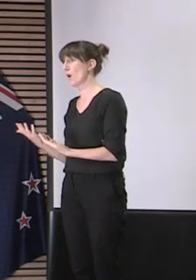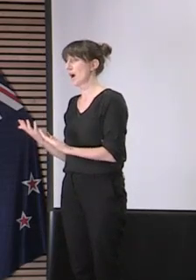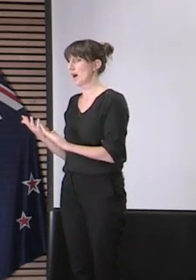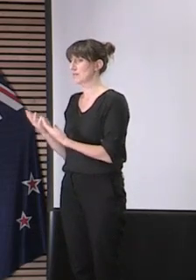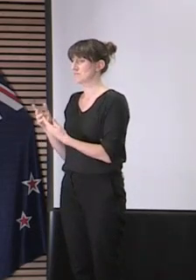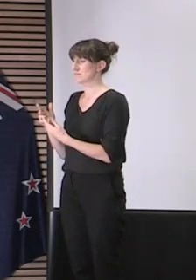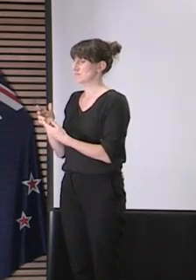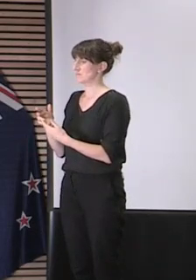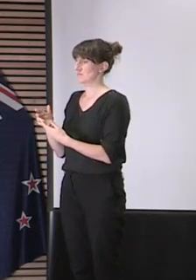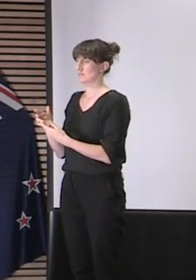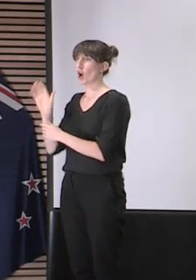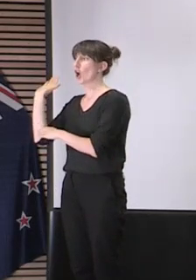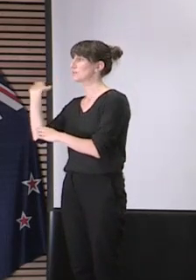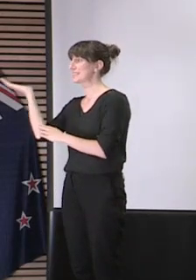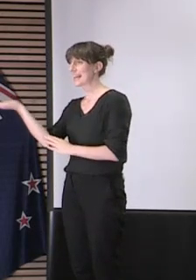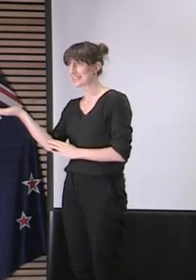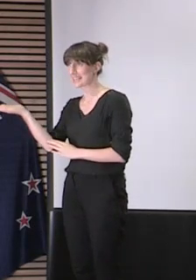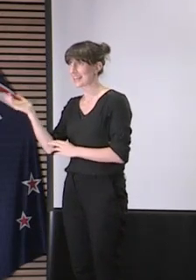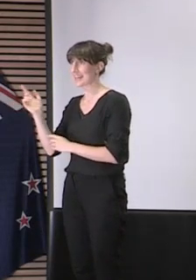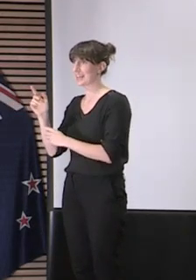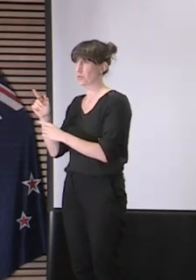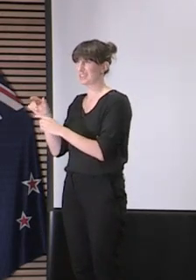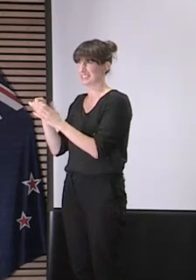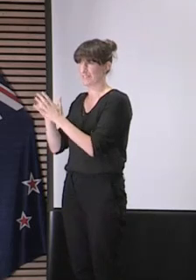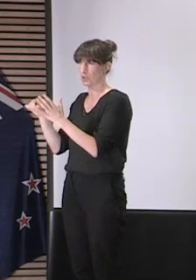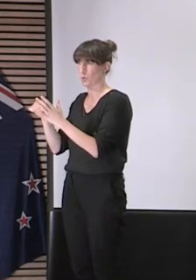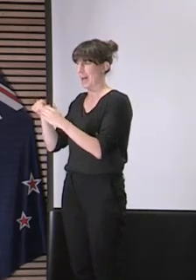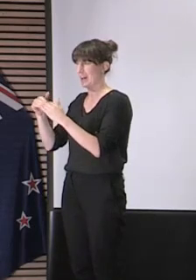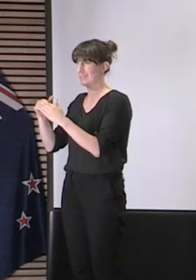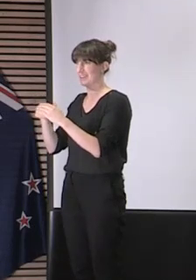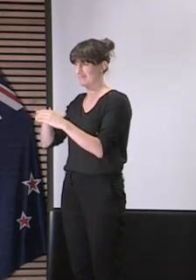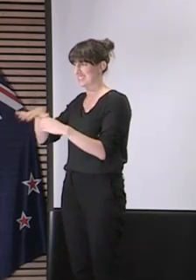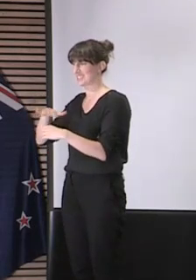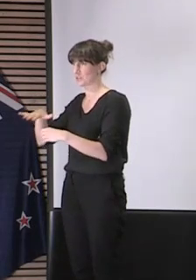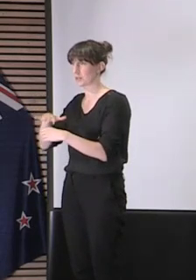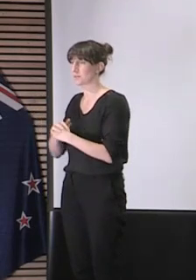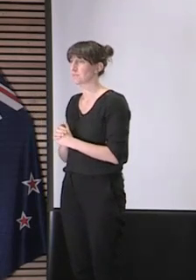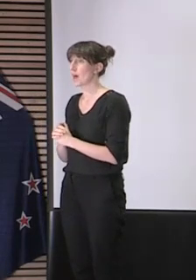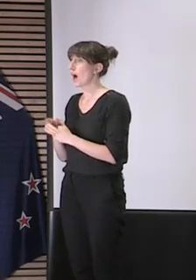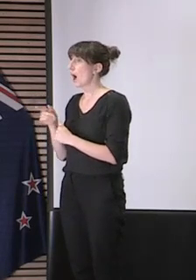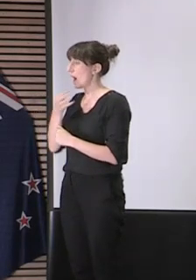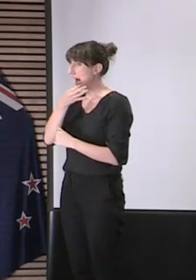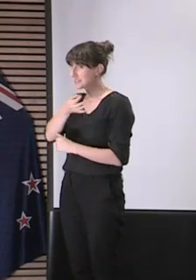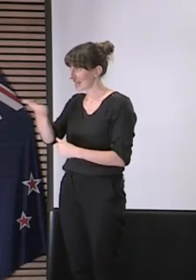operating in some of those areas where it is more difficult in a COVID-19 environment such as